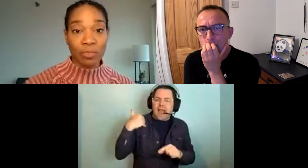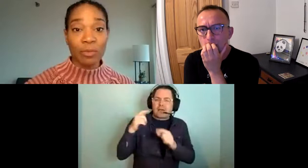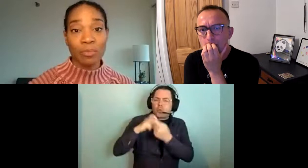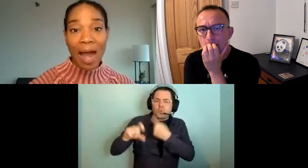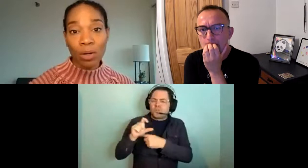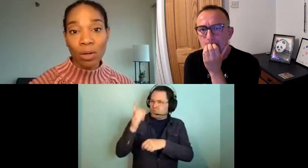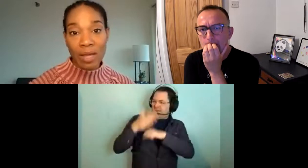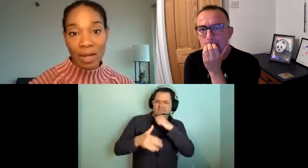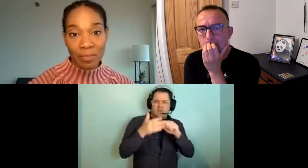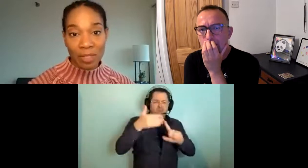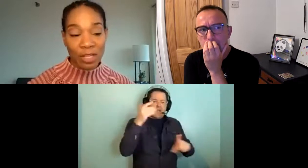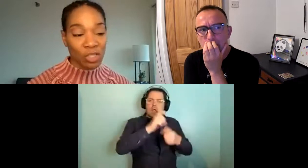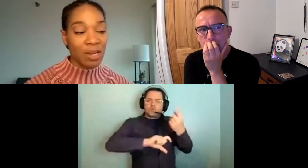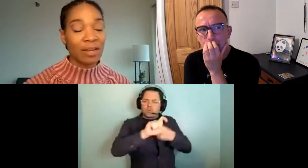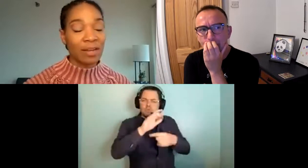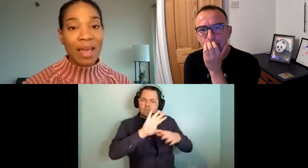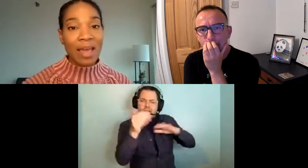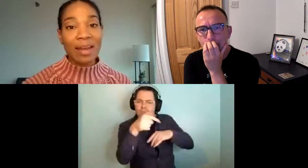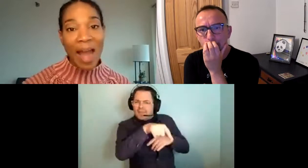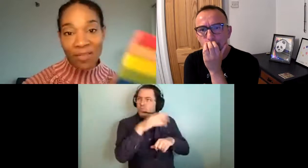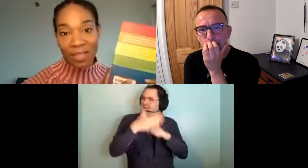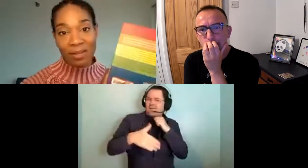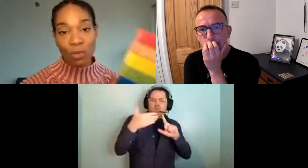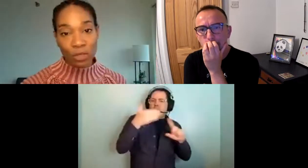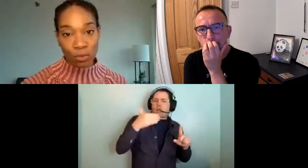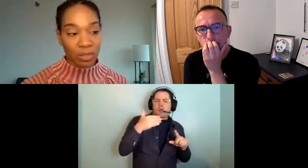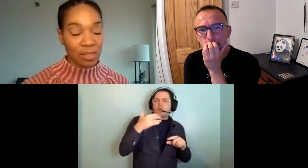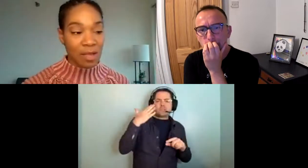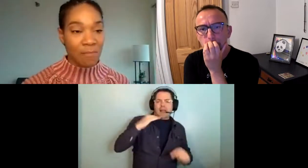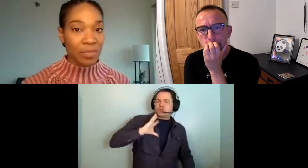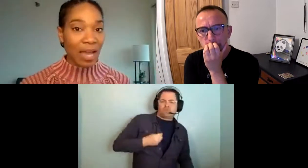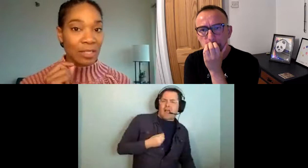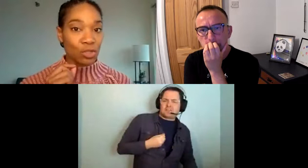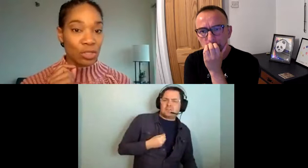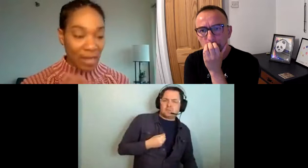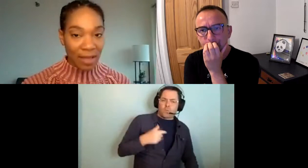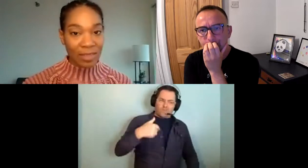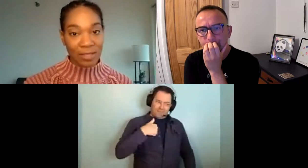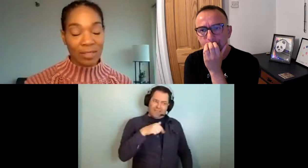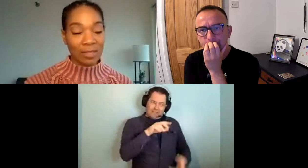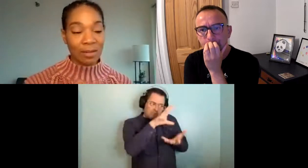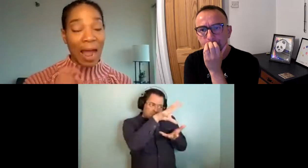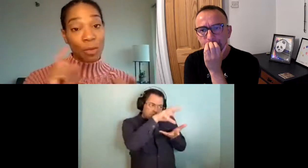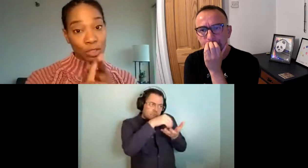it so I do feel power in that type of documentation right.